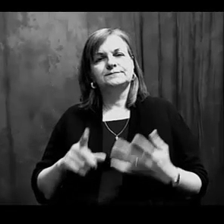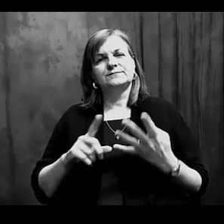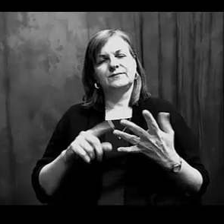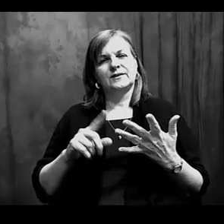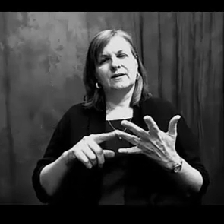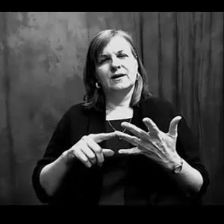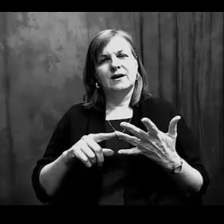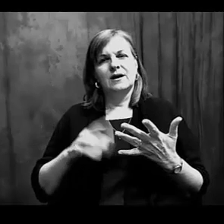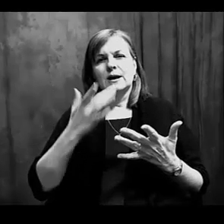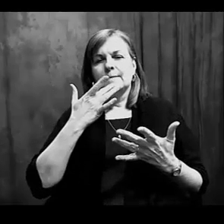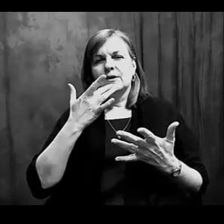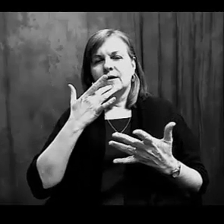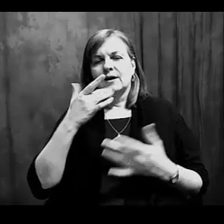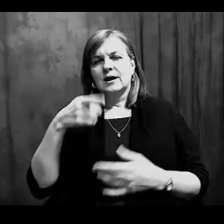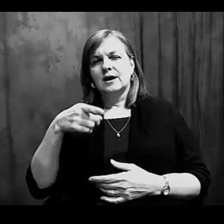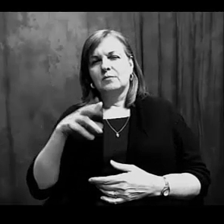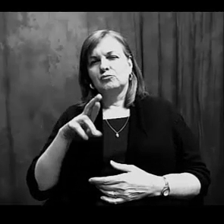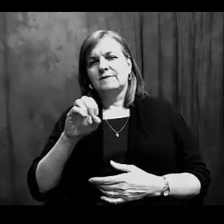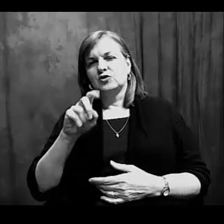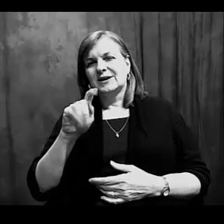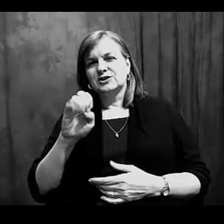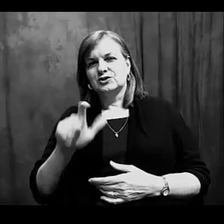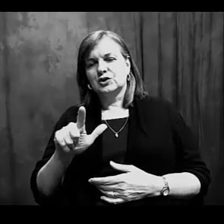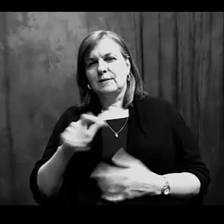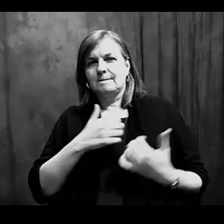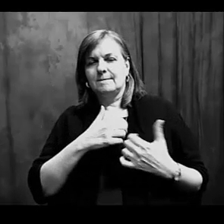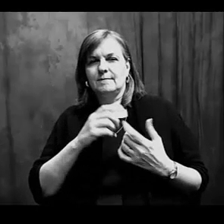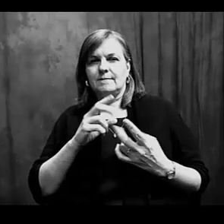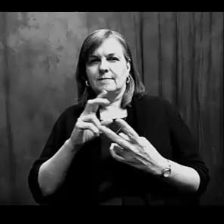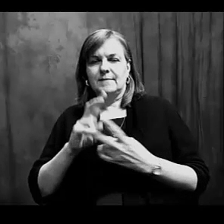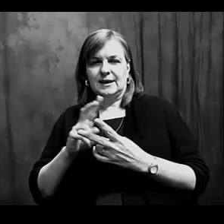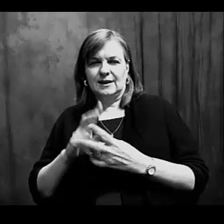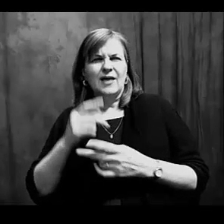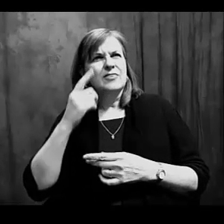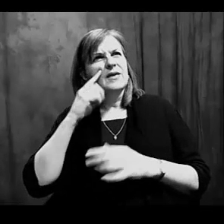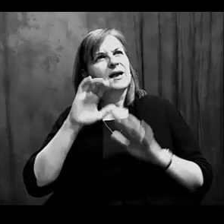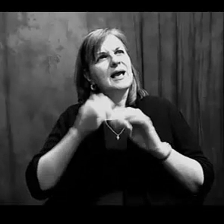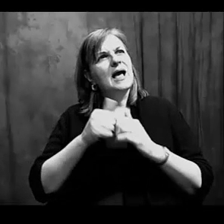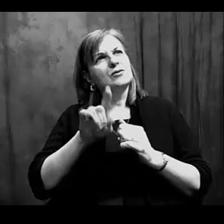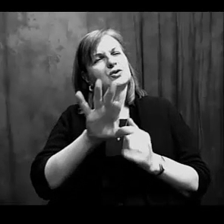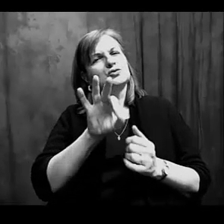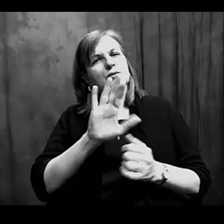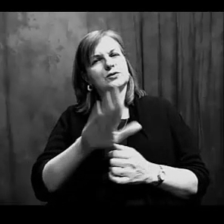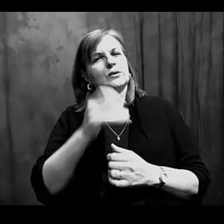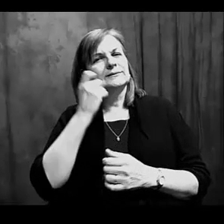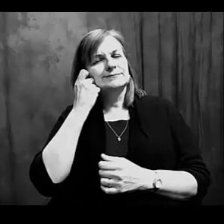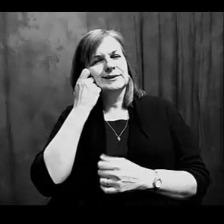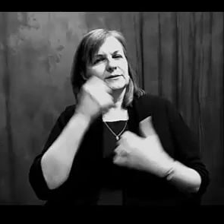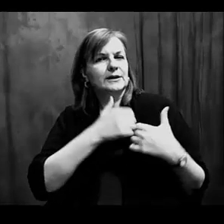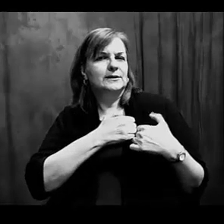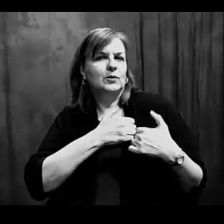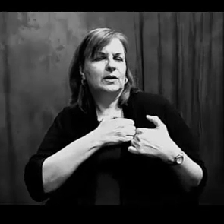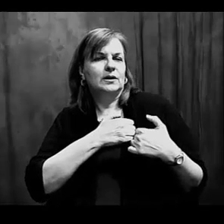preferential mating think about how you chose your boyfriend or girlfriend last time